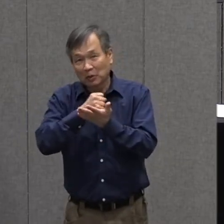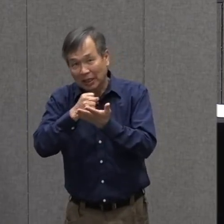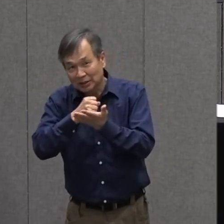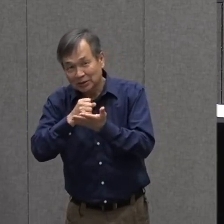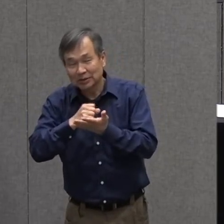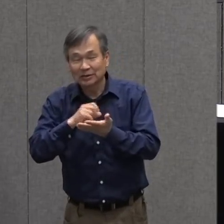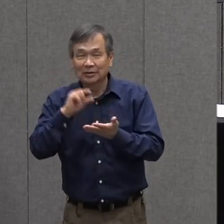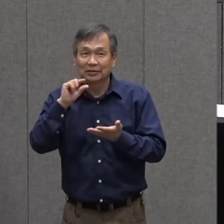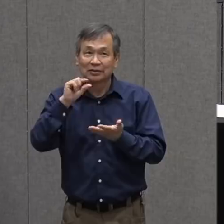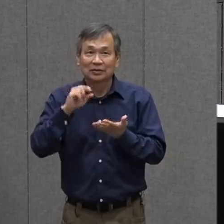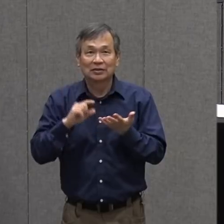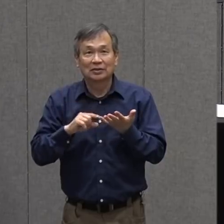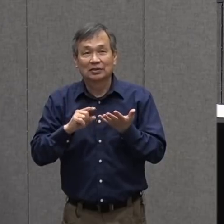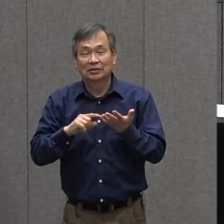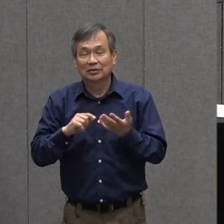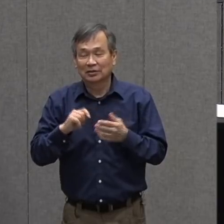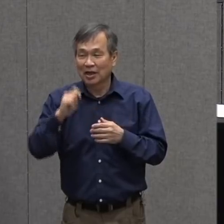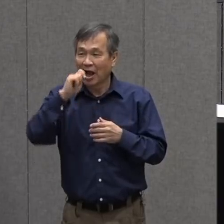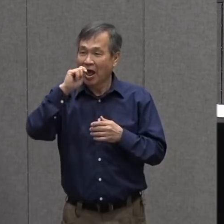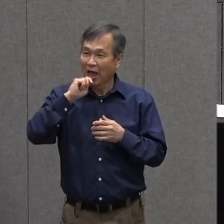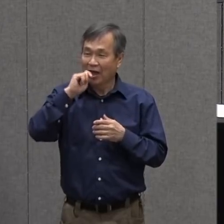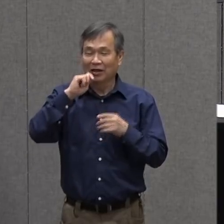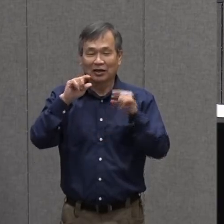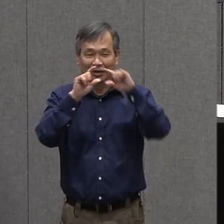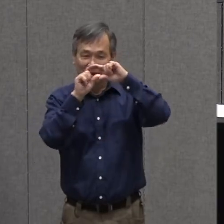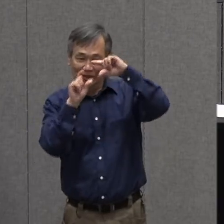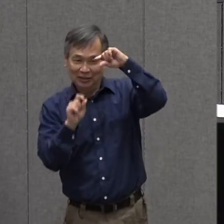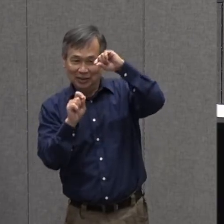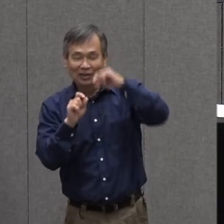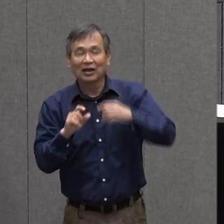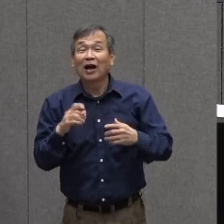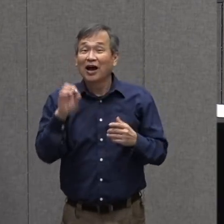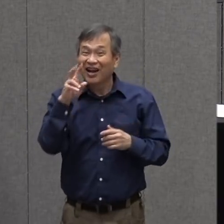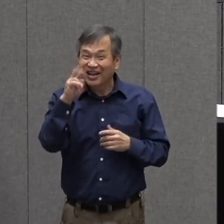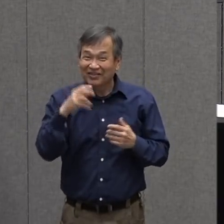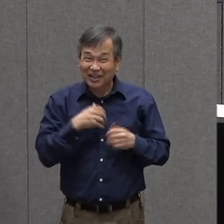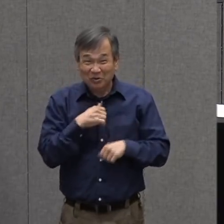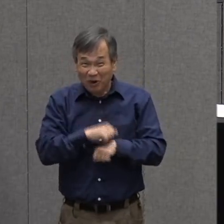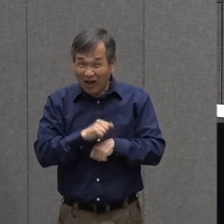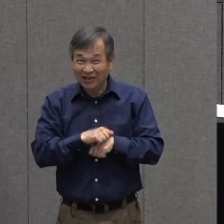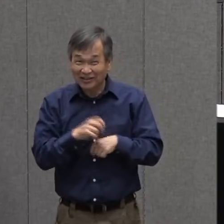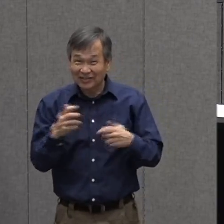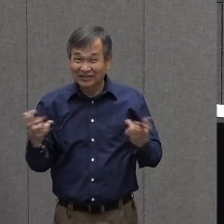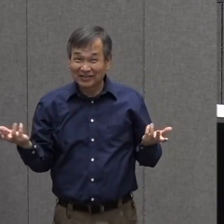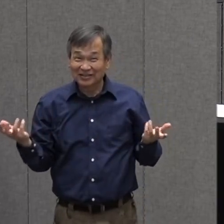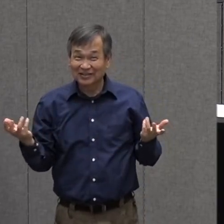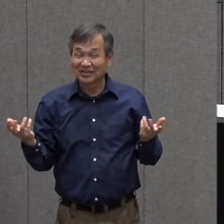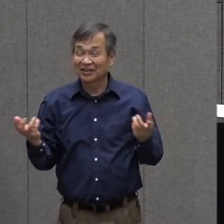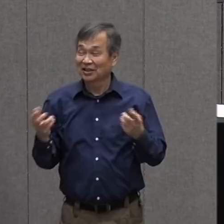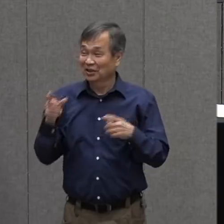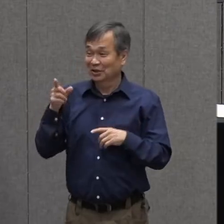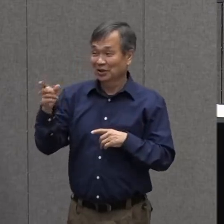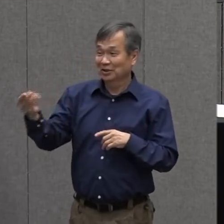some like tongue depressors, I even have some rocks that Miss Gaudet got me from her front yard.